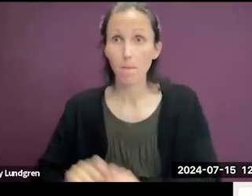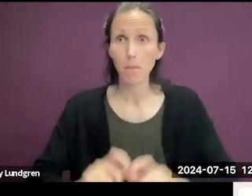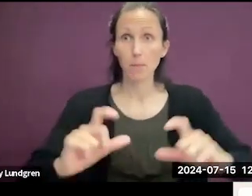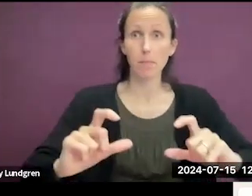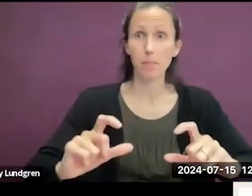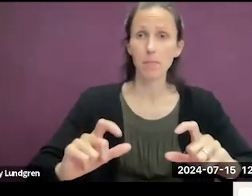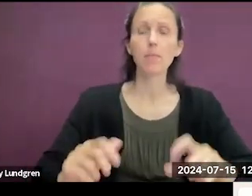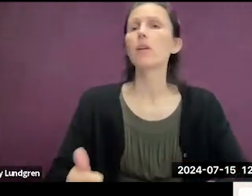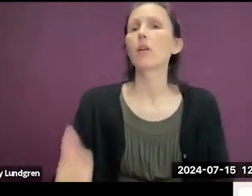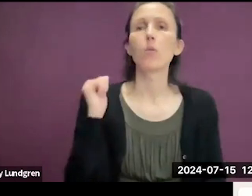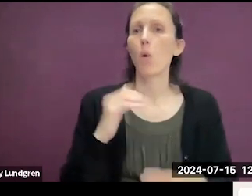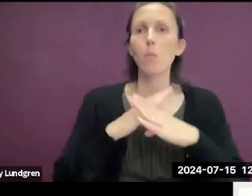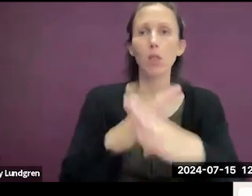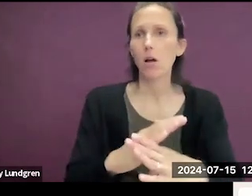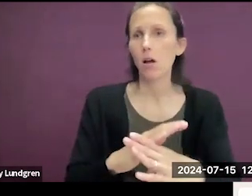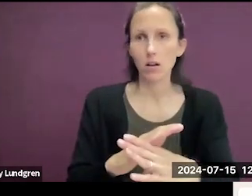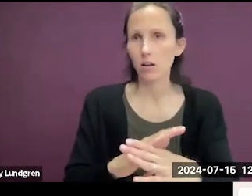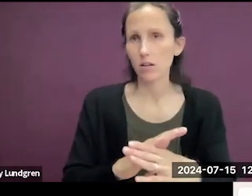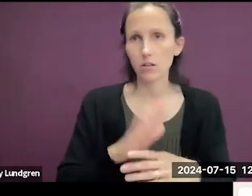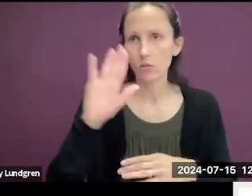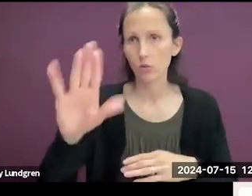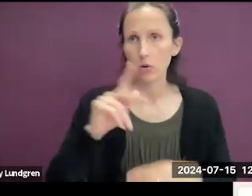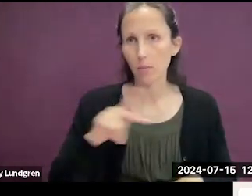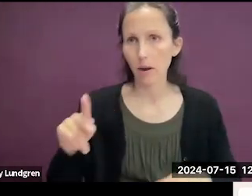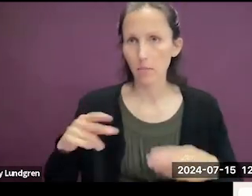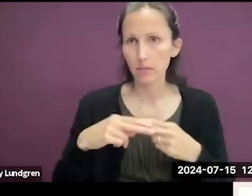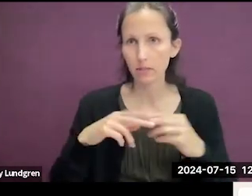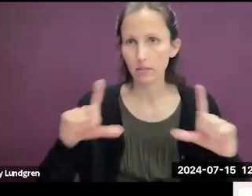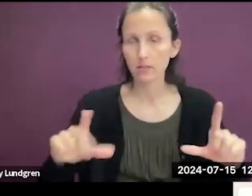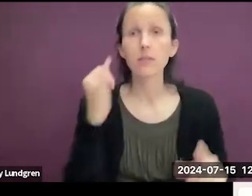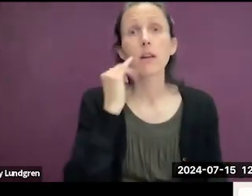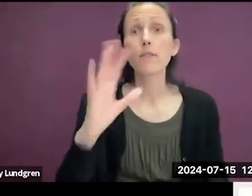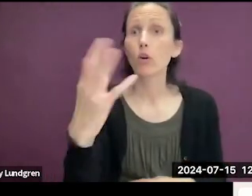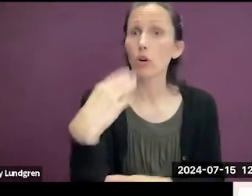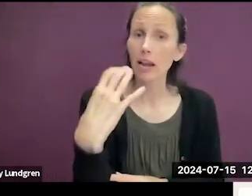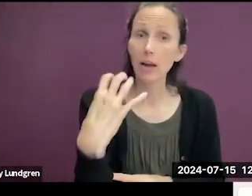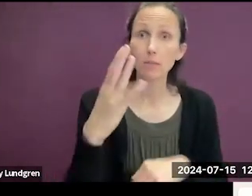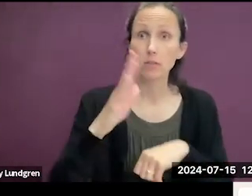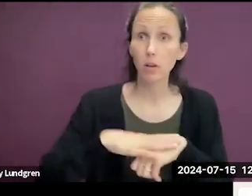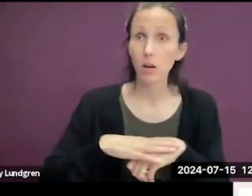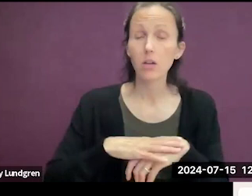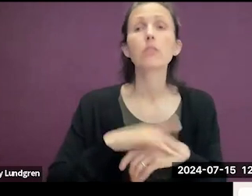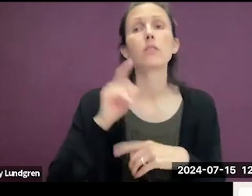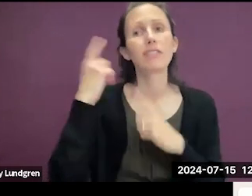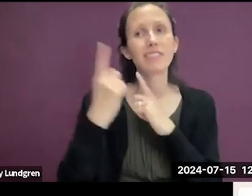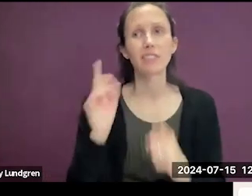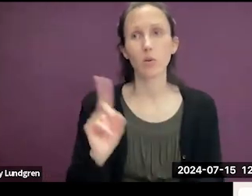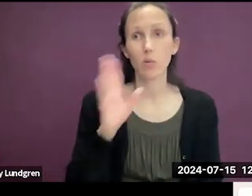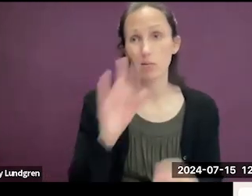it'll help prevent any of that overlap. So if you have your camera on, also consider where it might be appearing on the screen.